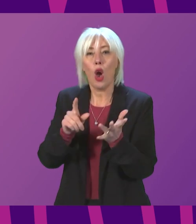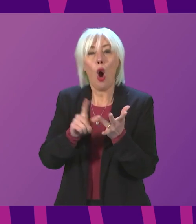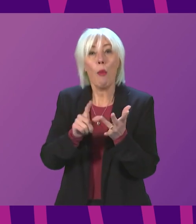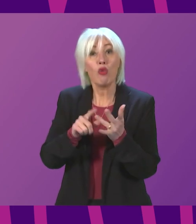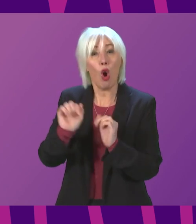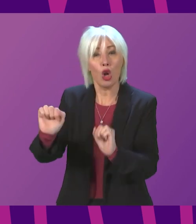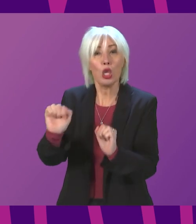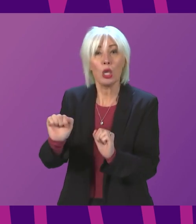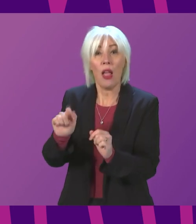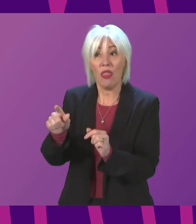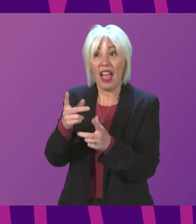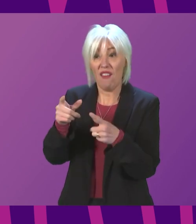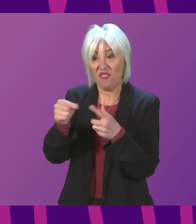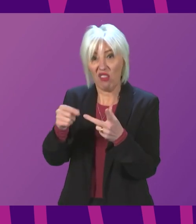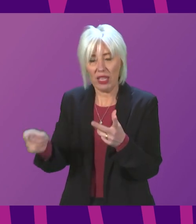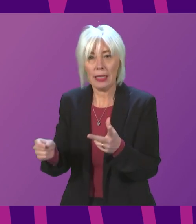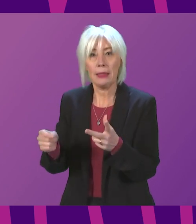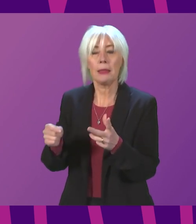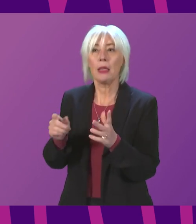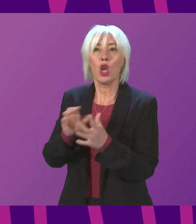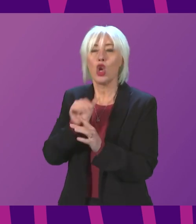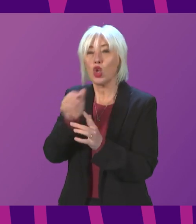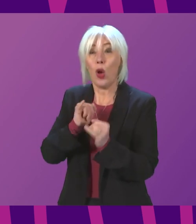variants. We do not know for sure whether that is an inherent effect because omicron